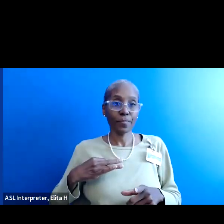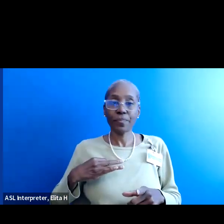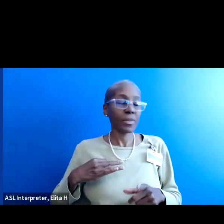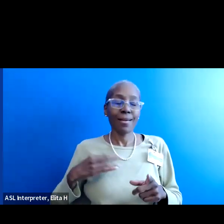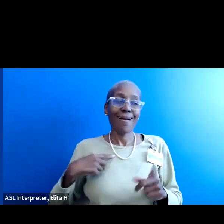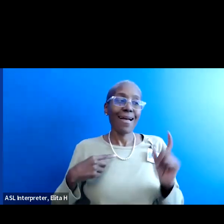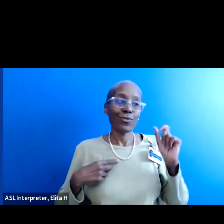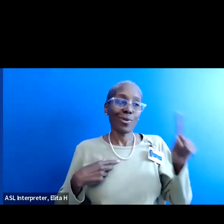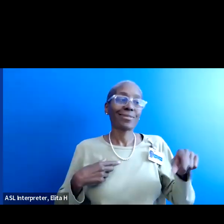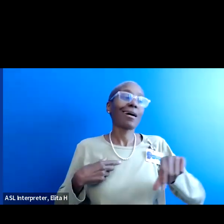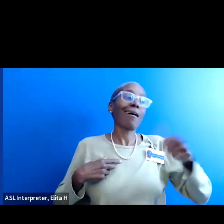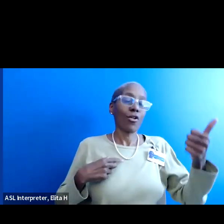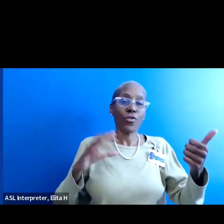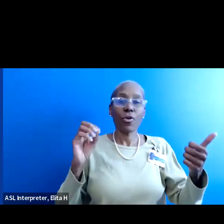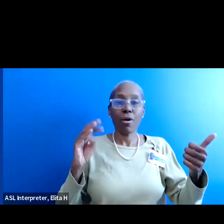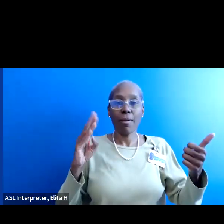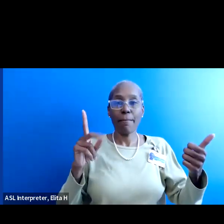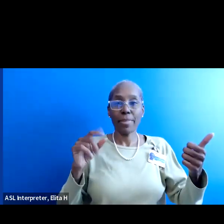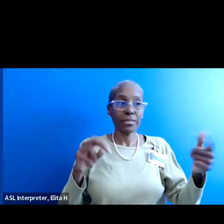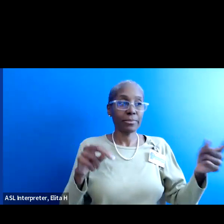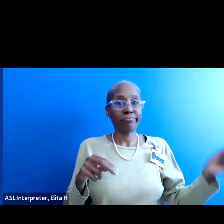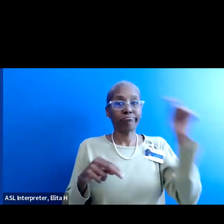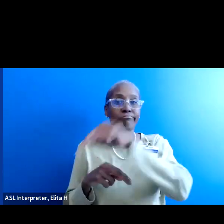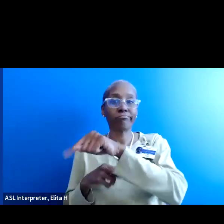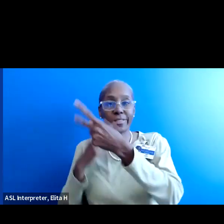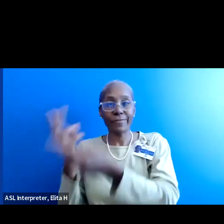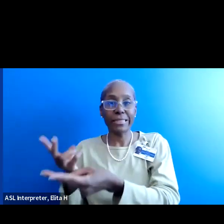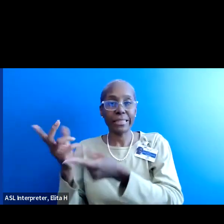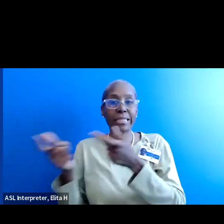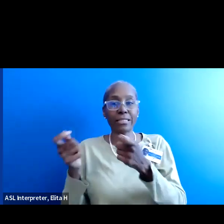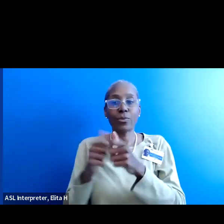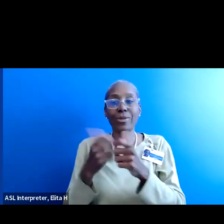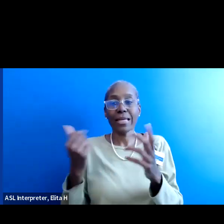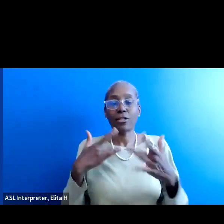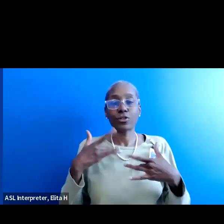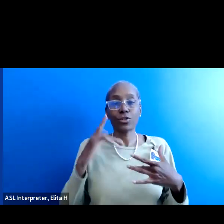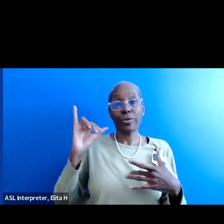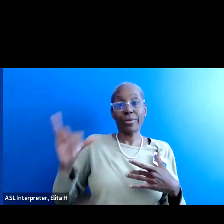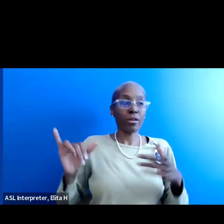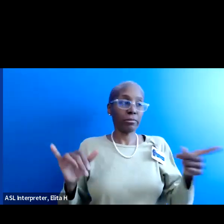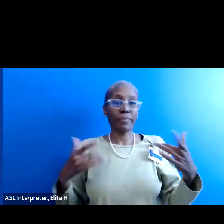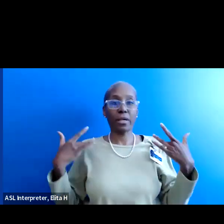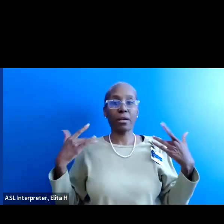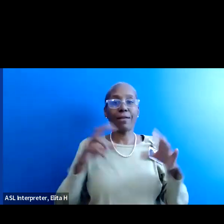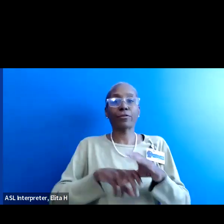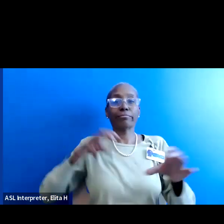to ask another ombudsman to visit that facility and deal with any concerns at that facility due to conflict of interest.